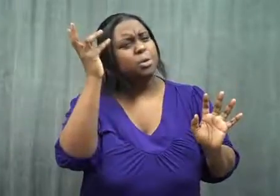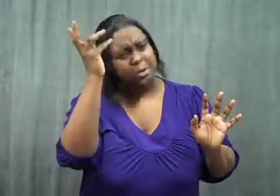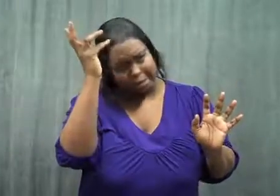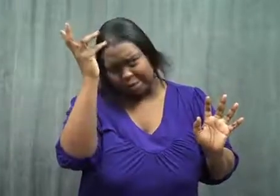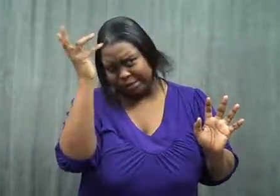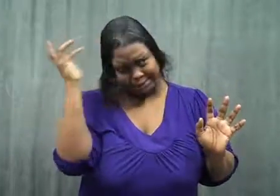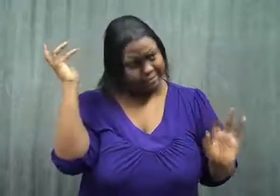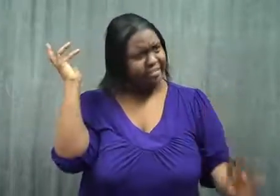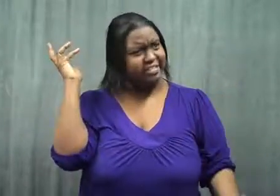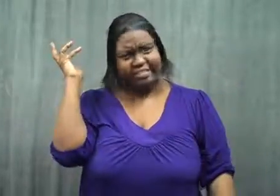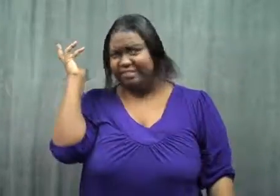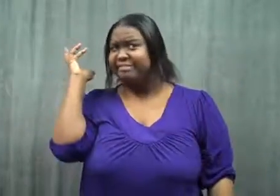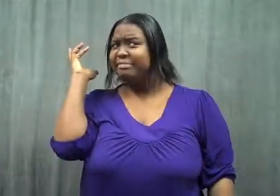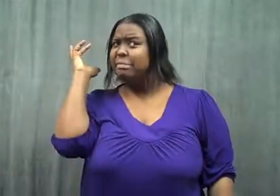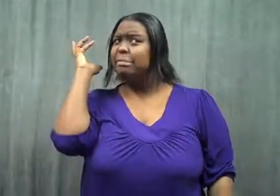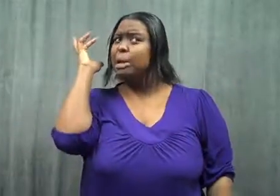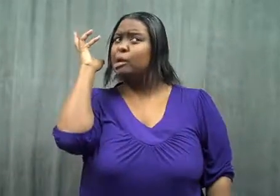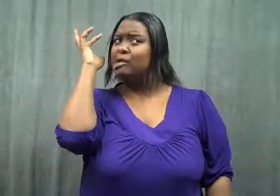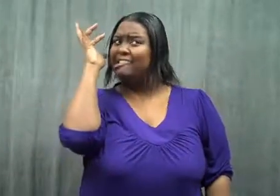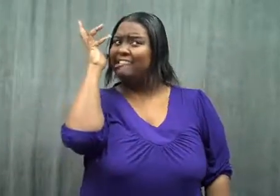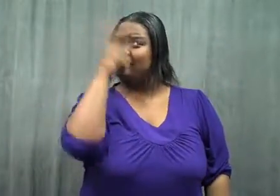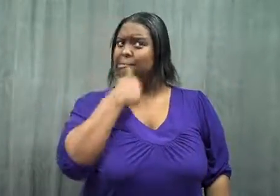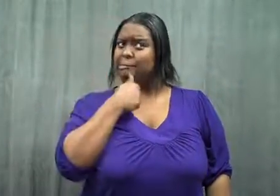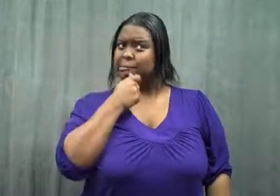It's umm... uhh.. yeah, beautiful."